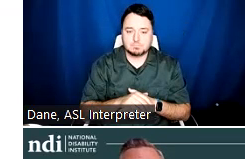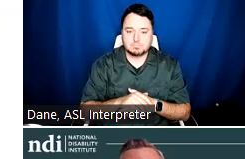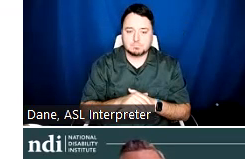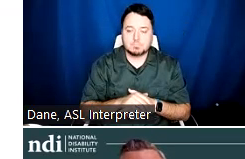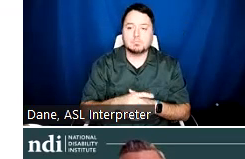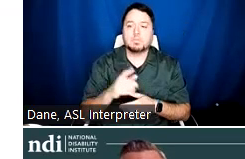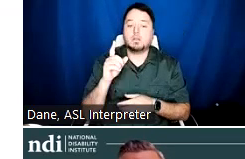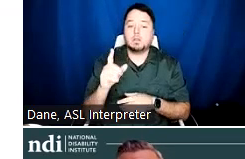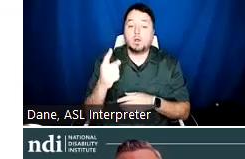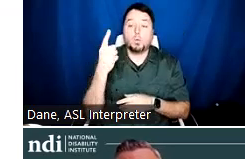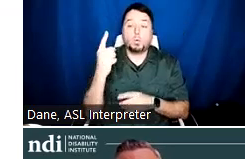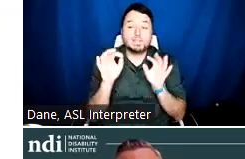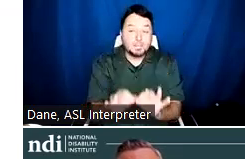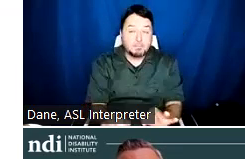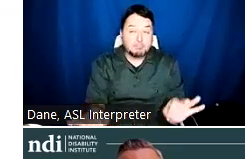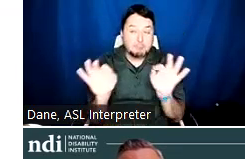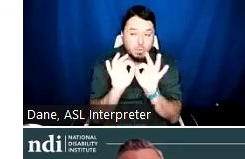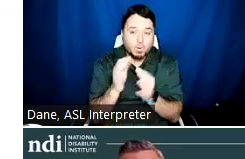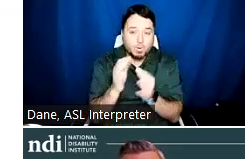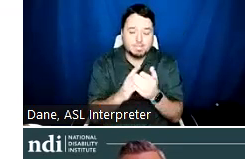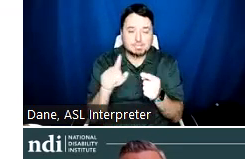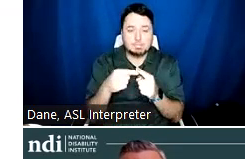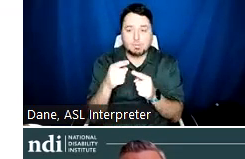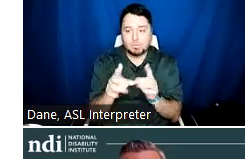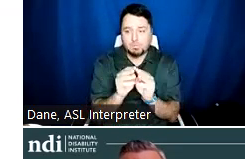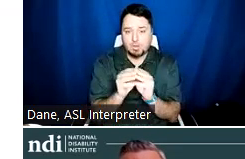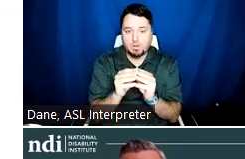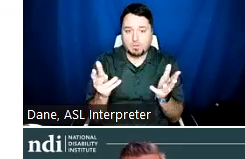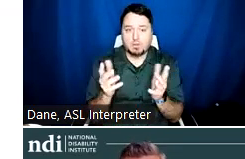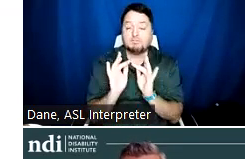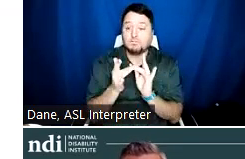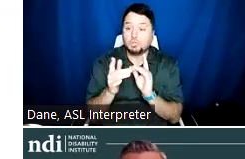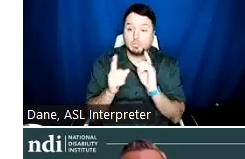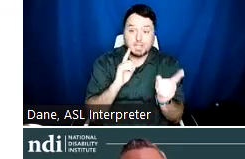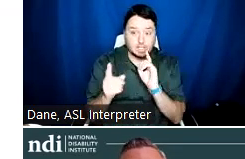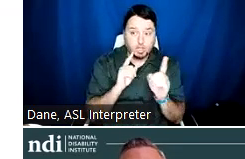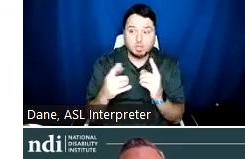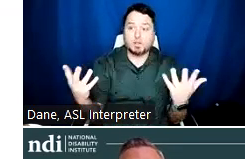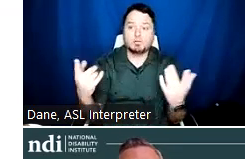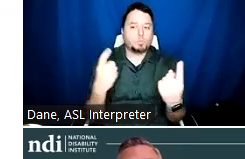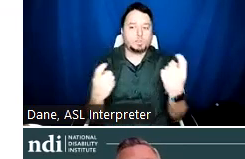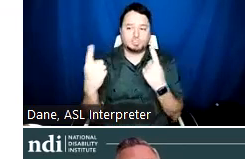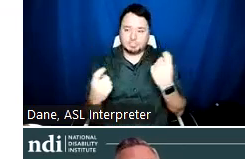One of the important pieces about this webinar and this virtual dialogue is questions. We really